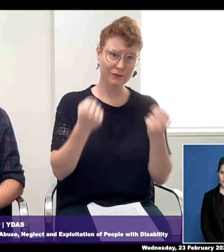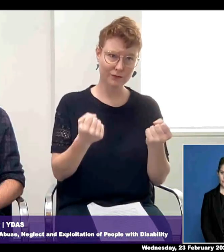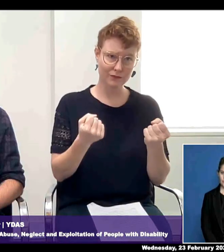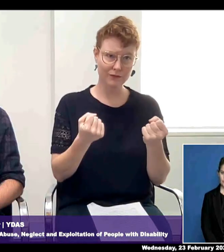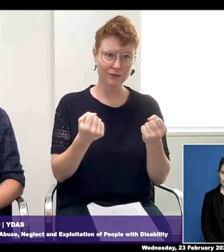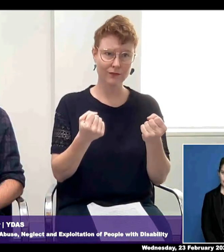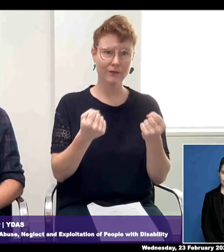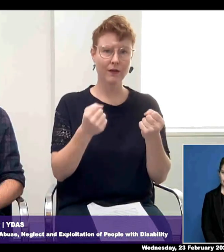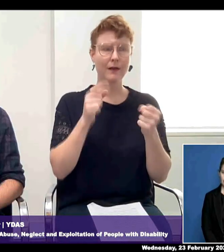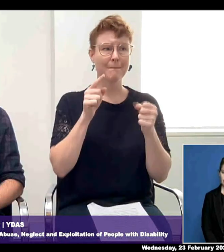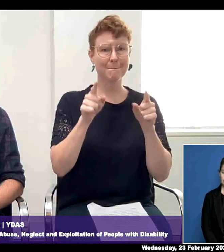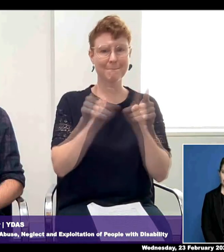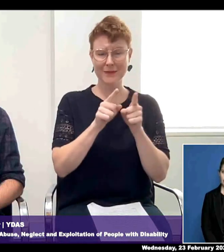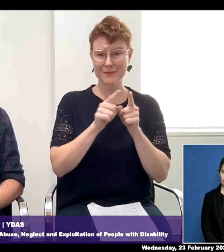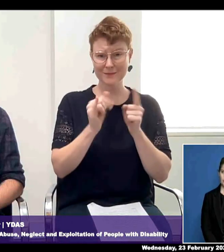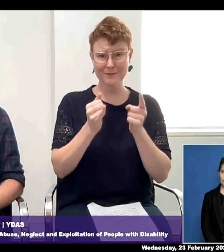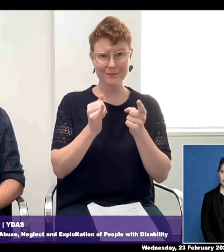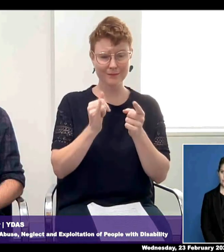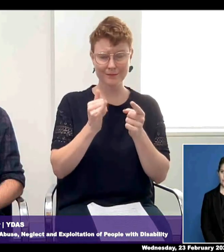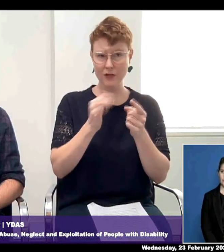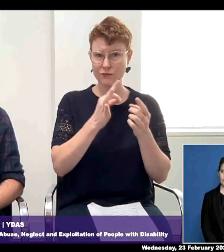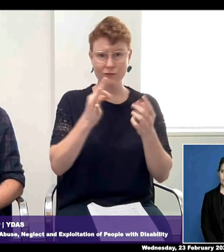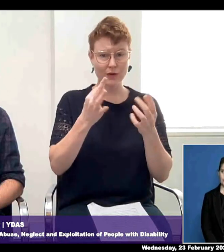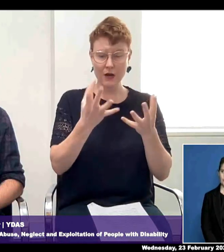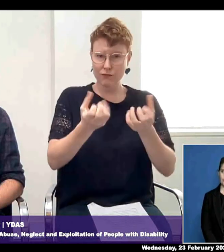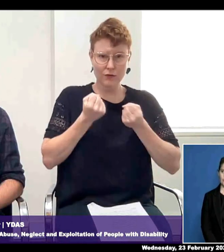Abuse of their rights, breaches of these rights could occur.